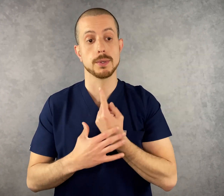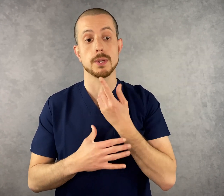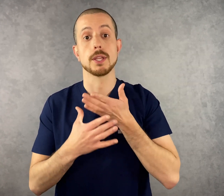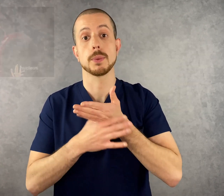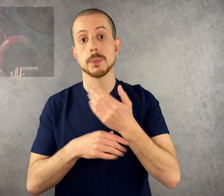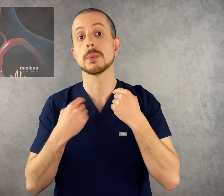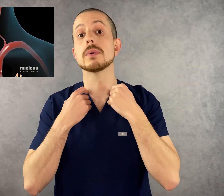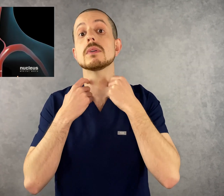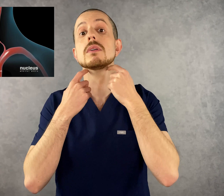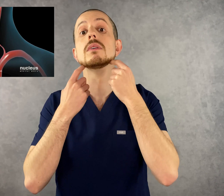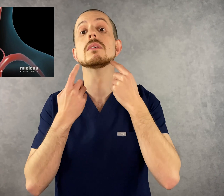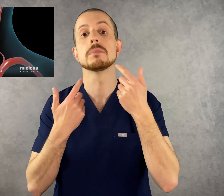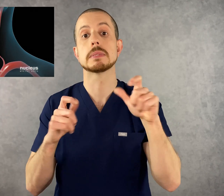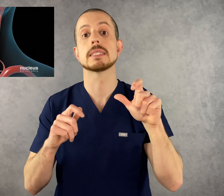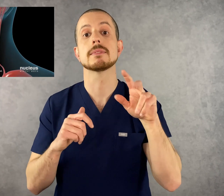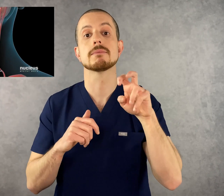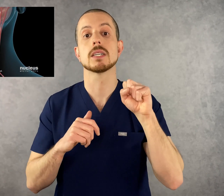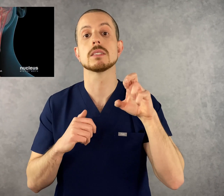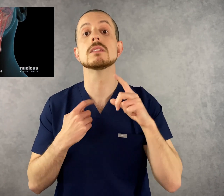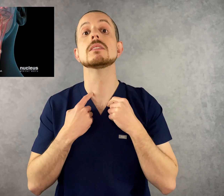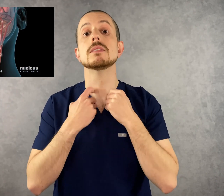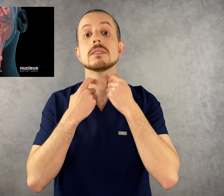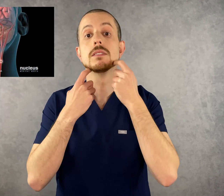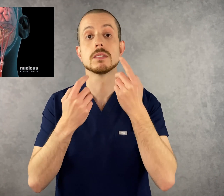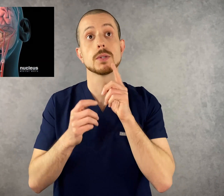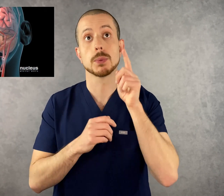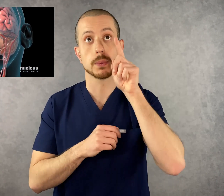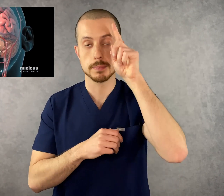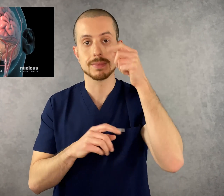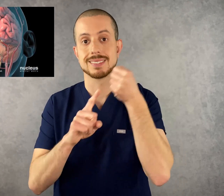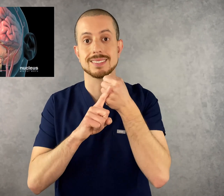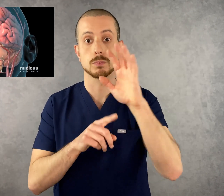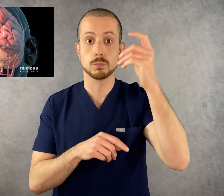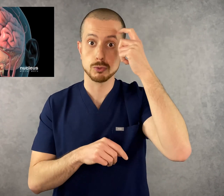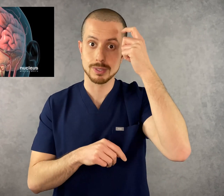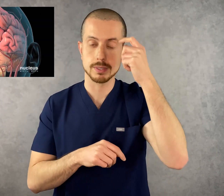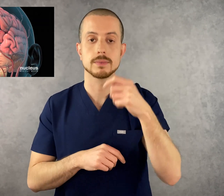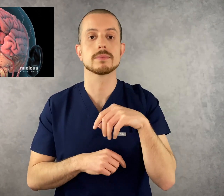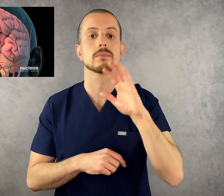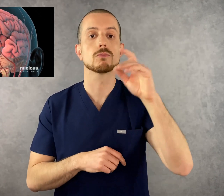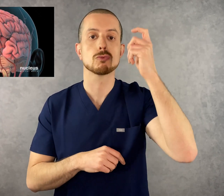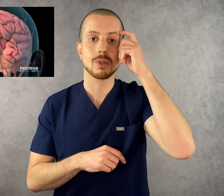through the large vessels in your neck, it could reach the brain.